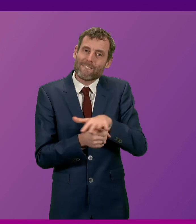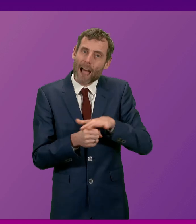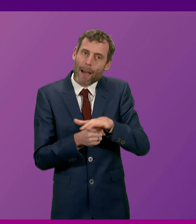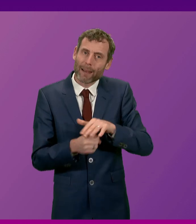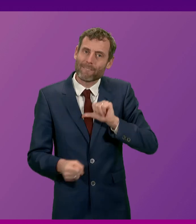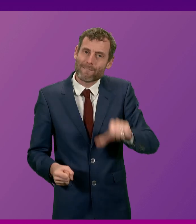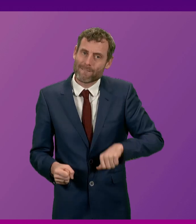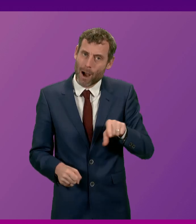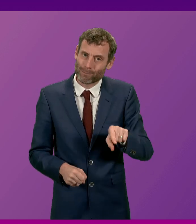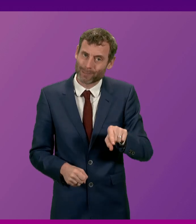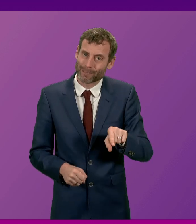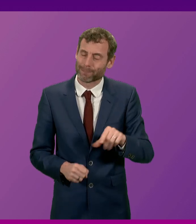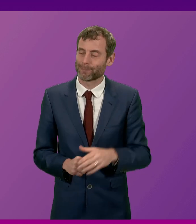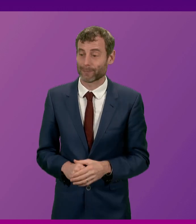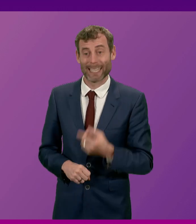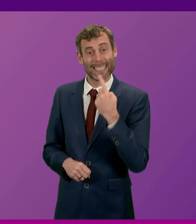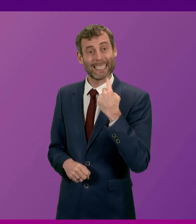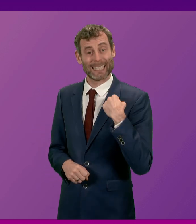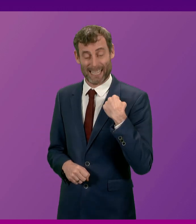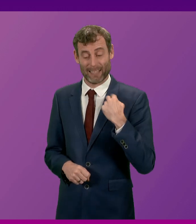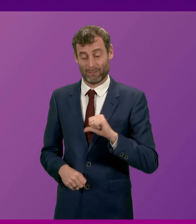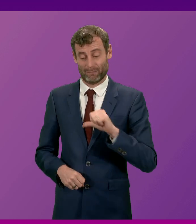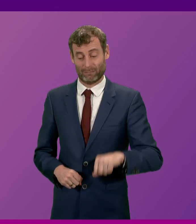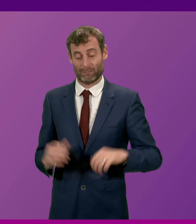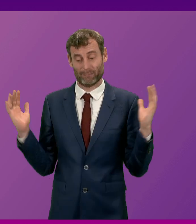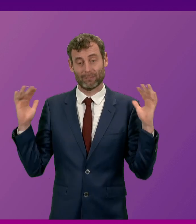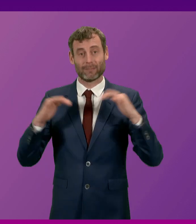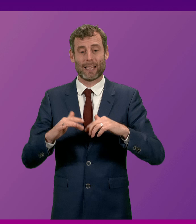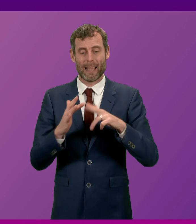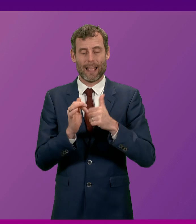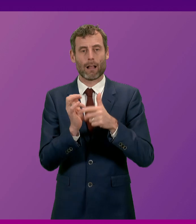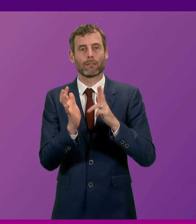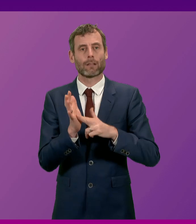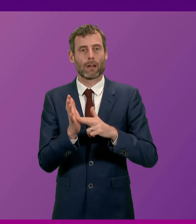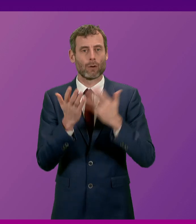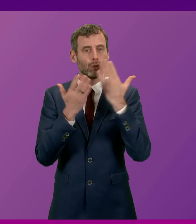Yesterday, at the AgriScot event at the Ingliston showground, I made it absolutely clear that the